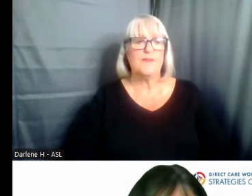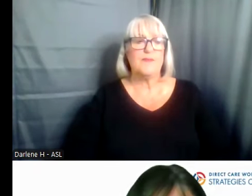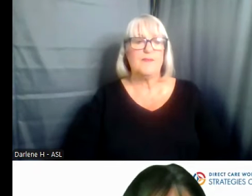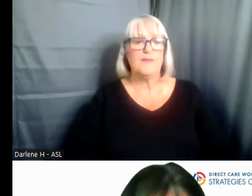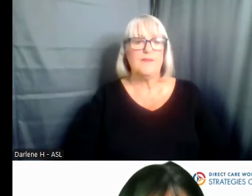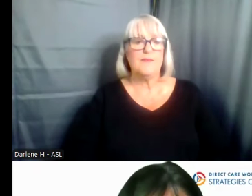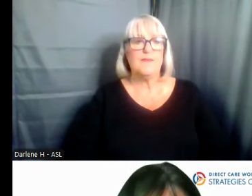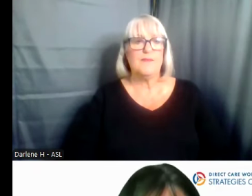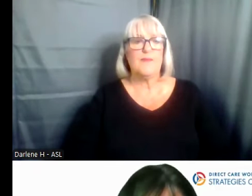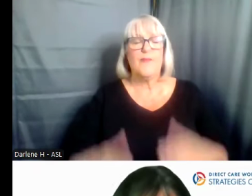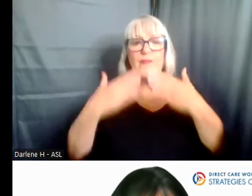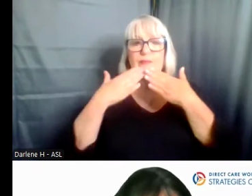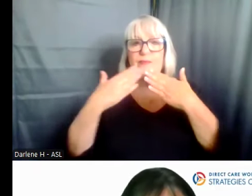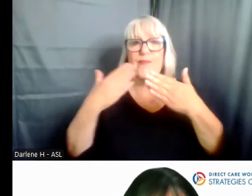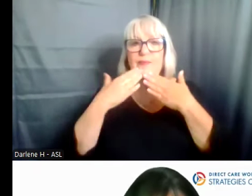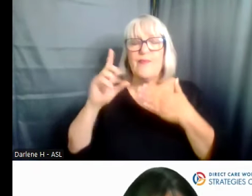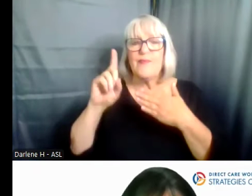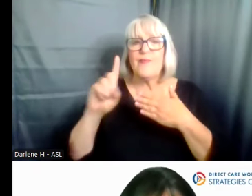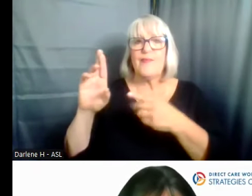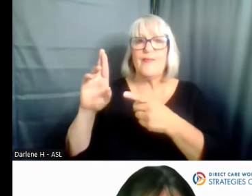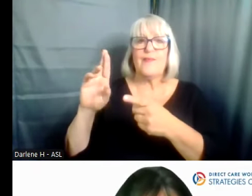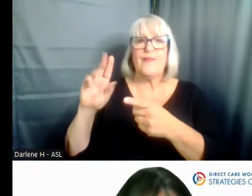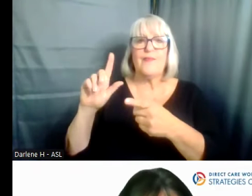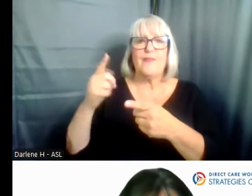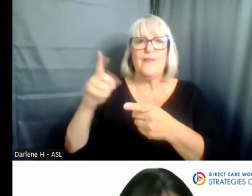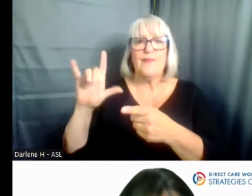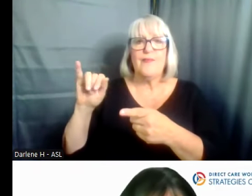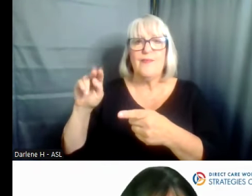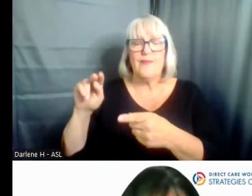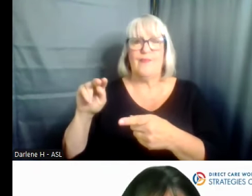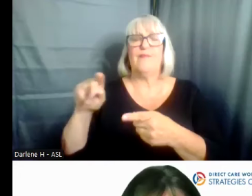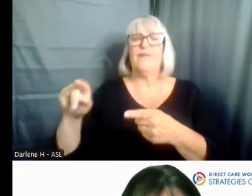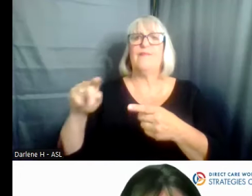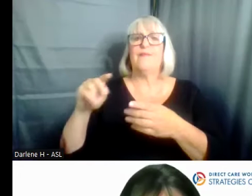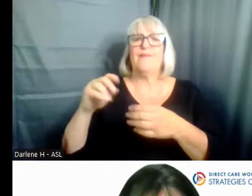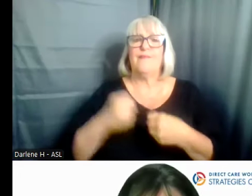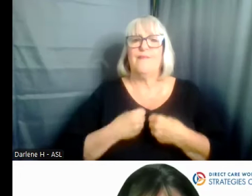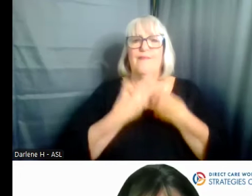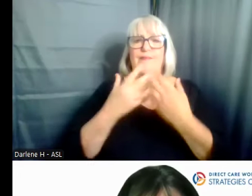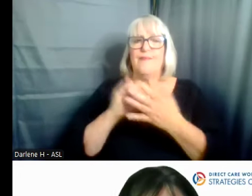Great. Thank you so much, Dr. Glenn. And thank you for sharing those enlightening findings and recommendation from the research.